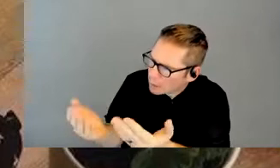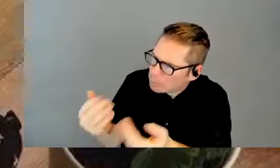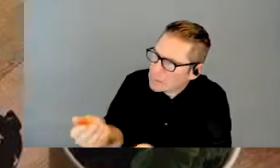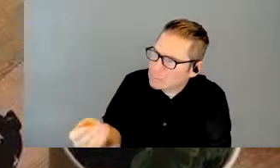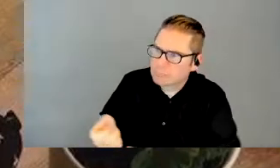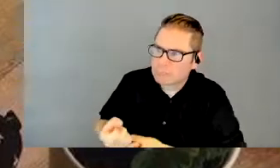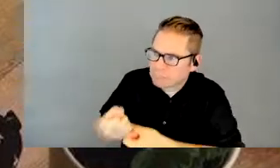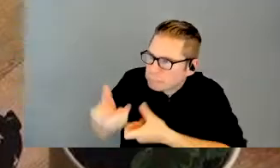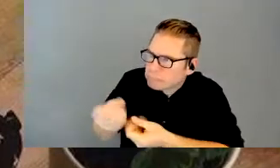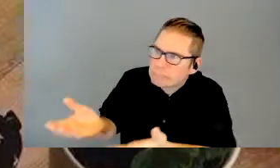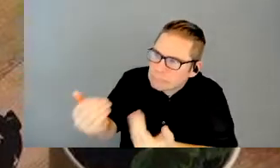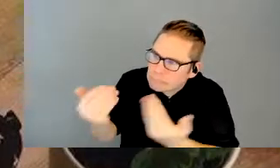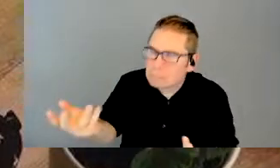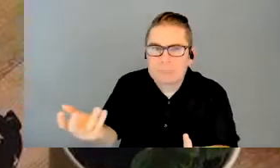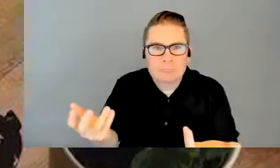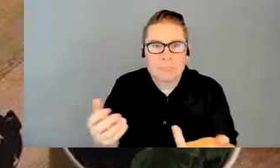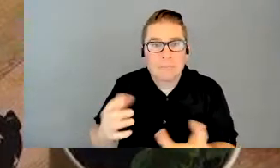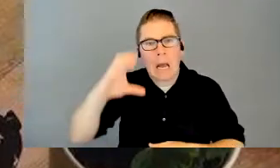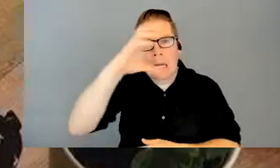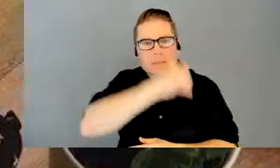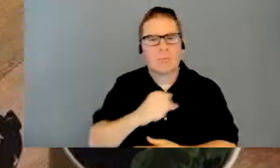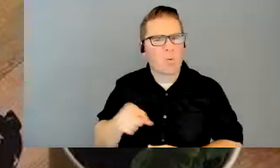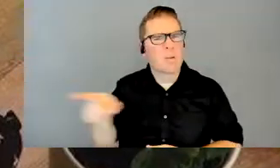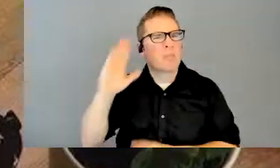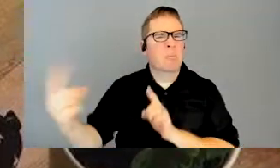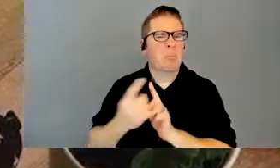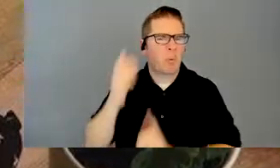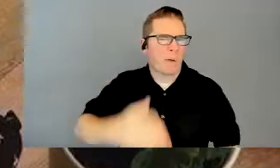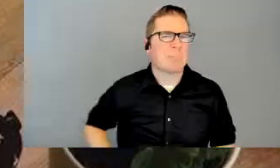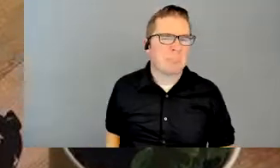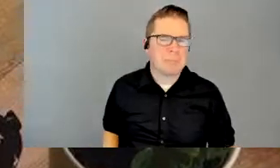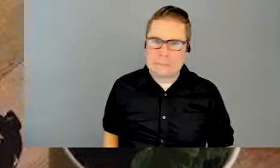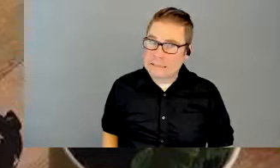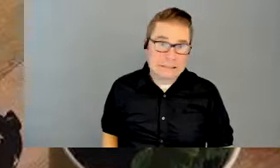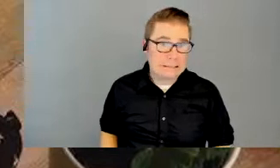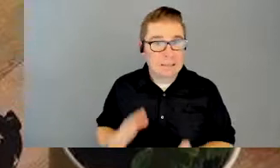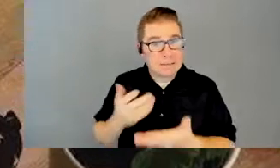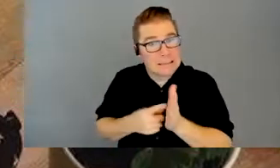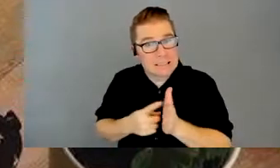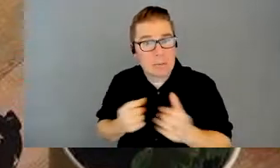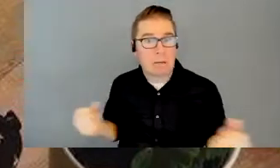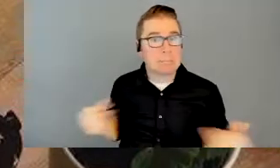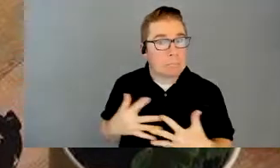At first, because it is kind of frightening sometimes. Don't assume that students feel comfortable contacting you for help